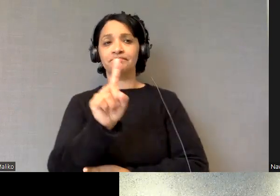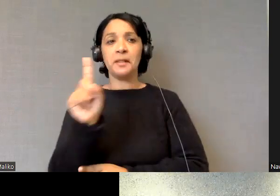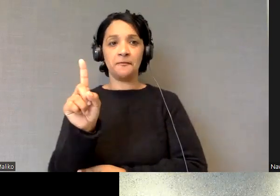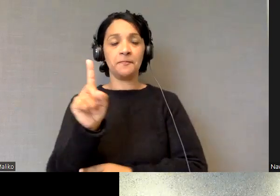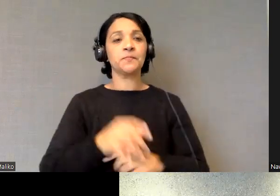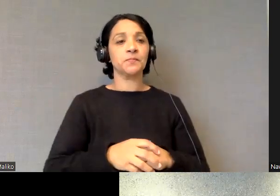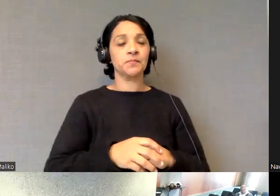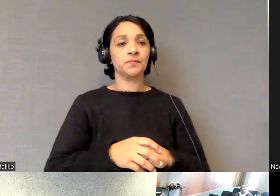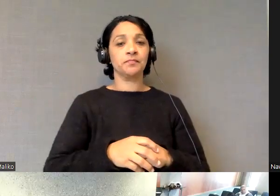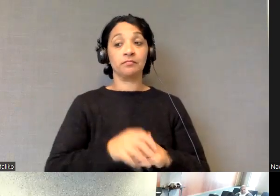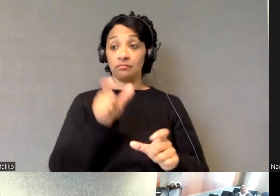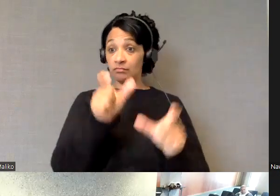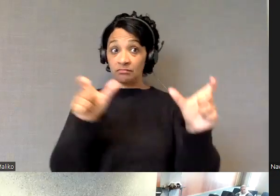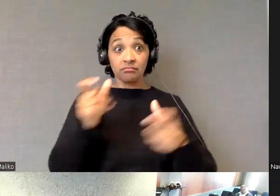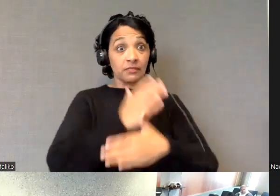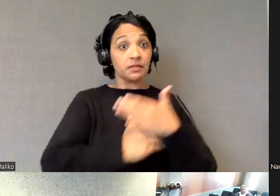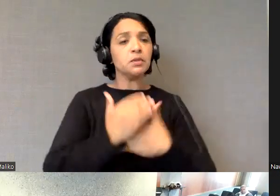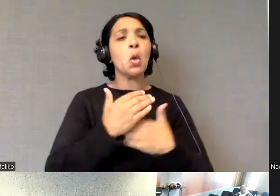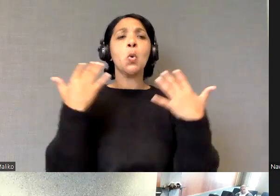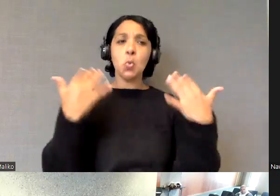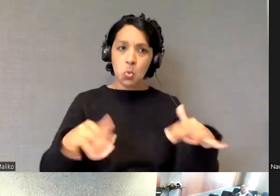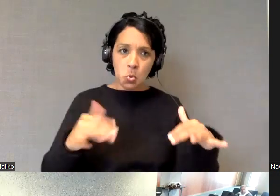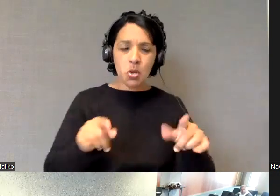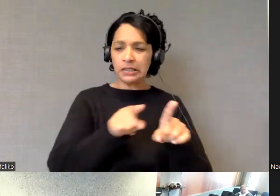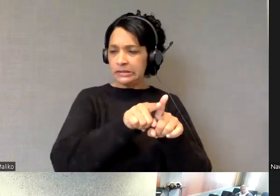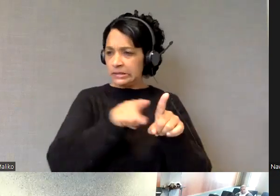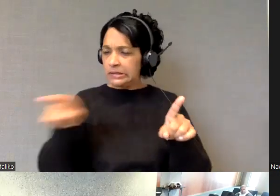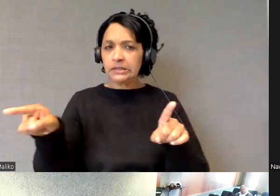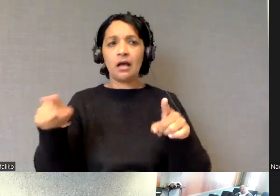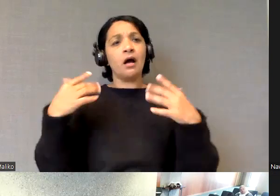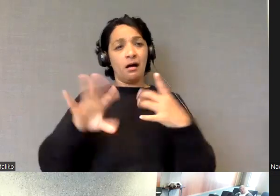Persons with disabilities clearly continue to be among those who are most impacted by